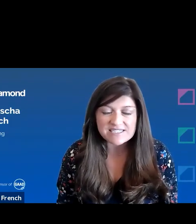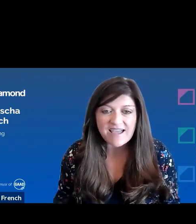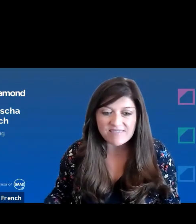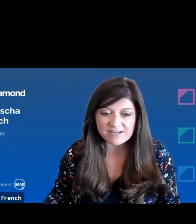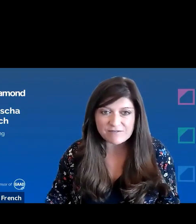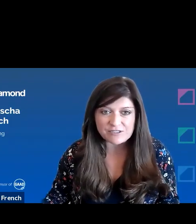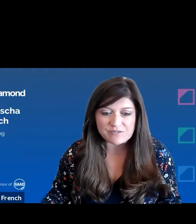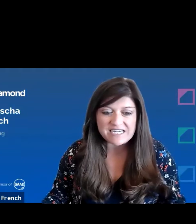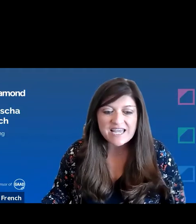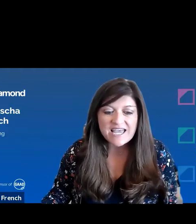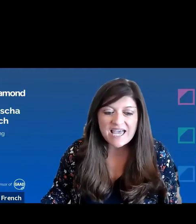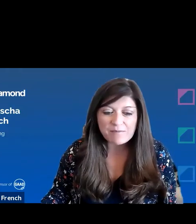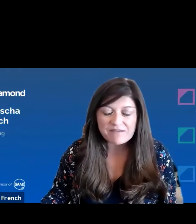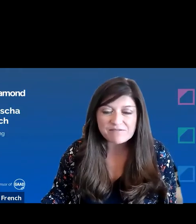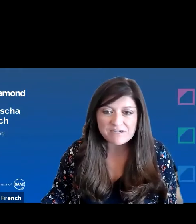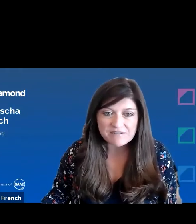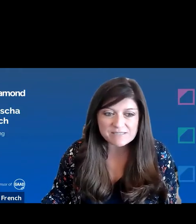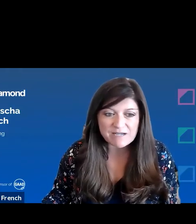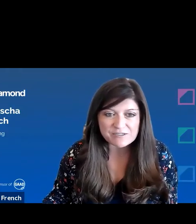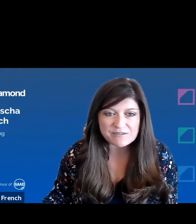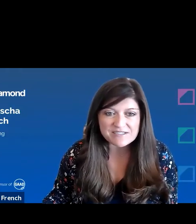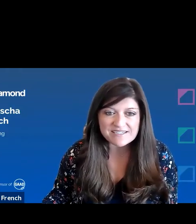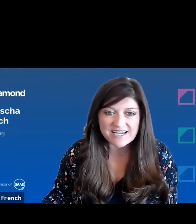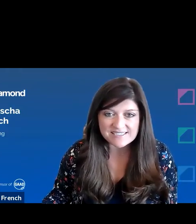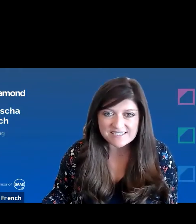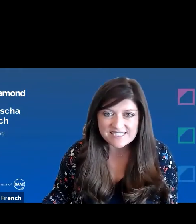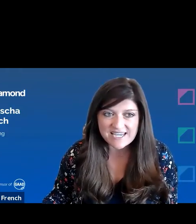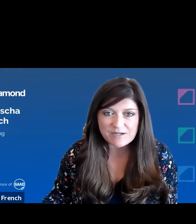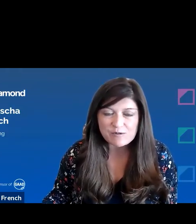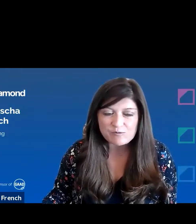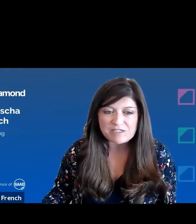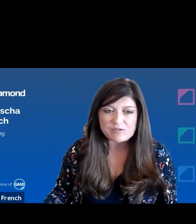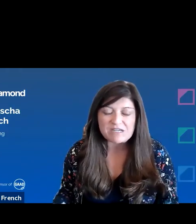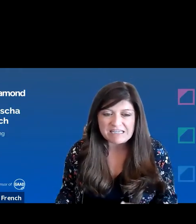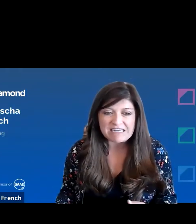10th anniversary, and we have a very special guest today who will be joining.